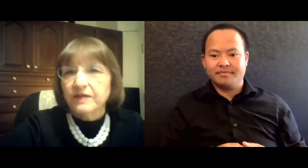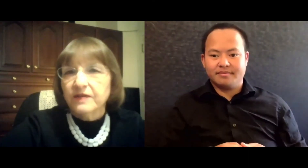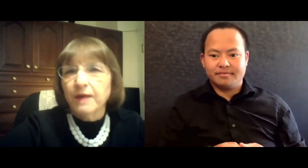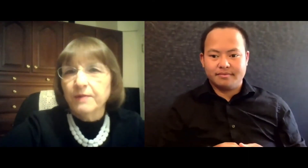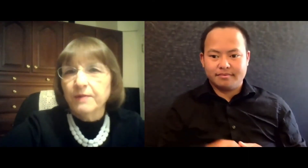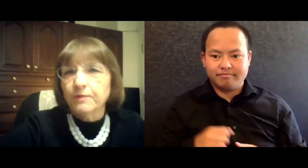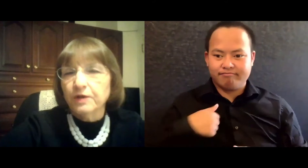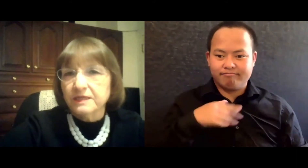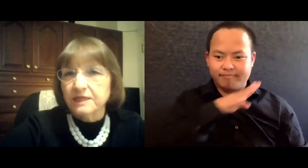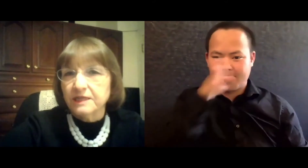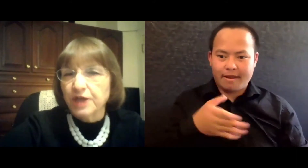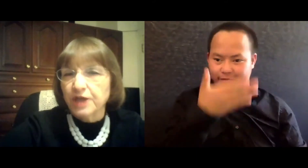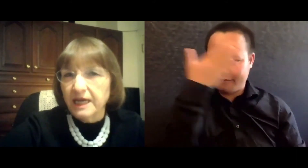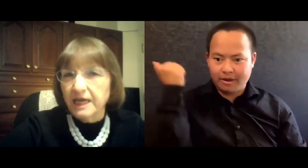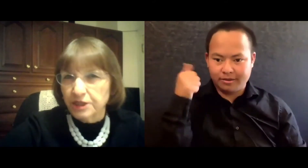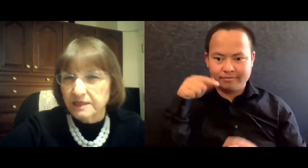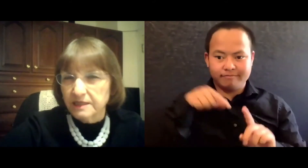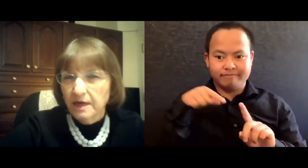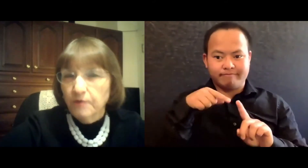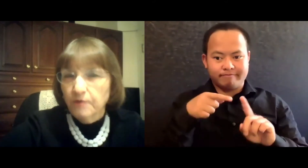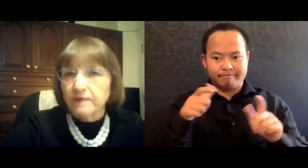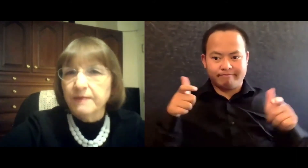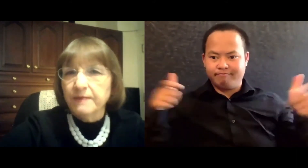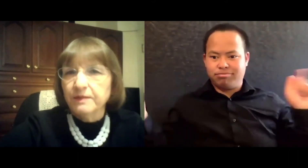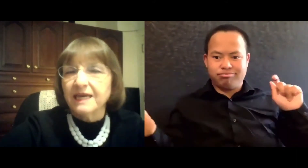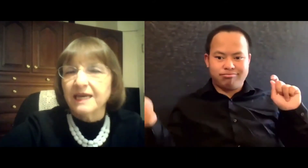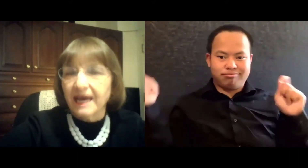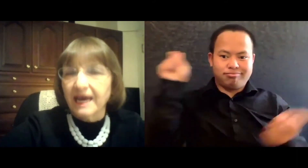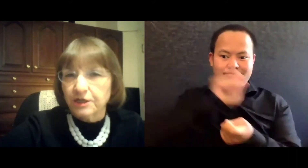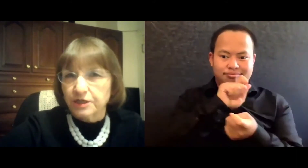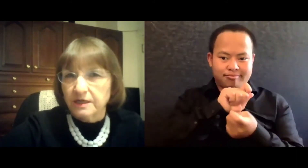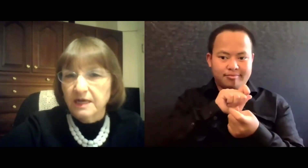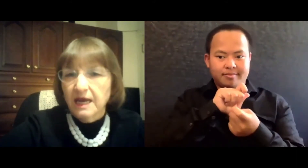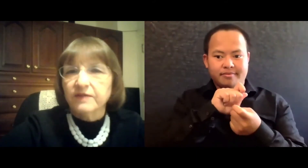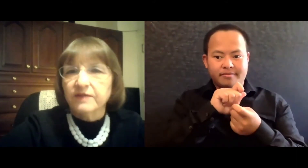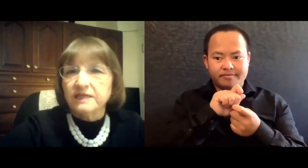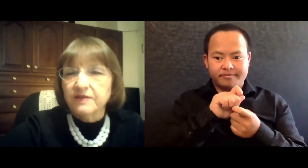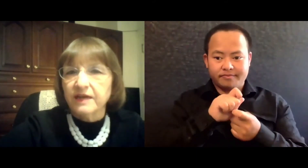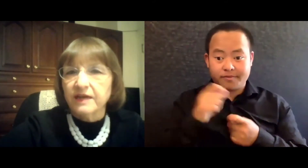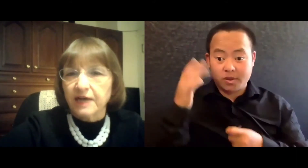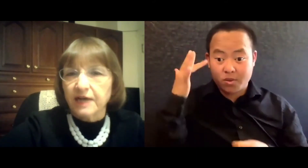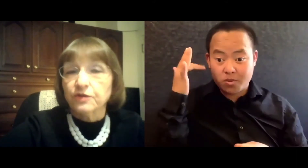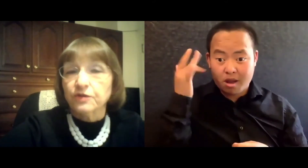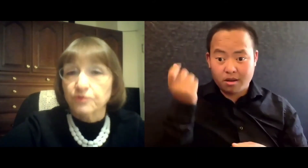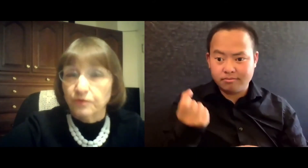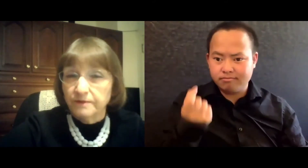that public policy changes when people take action and they see that action through.